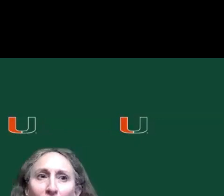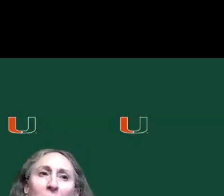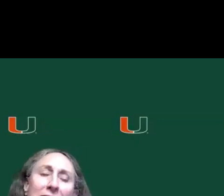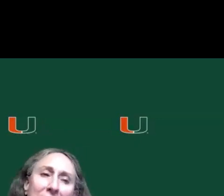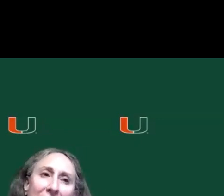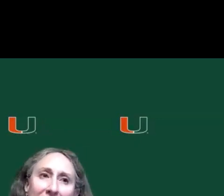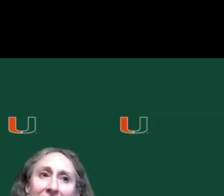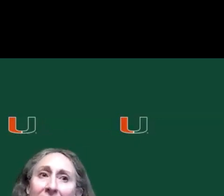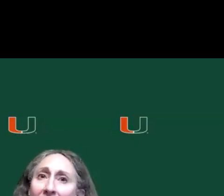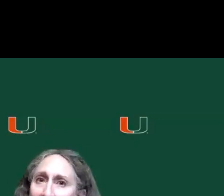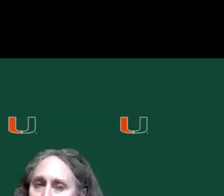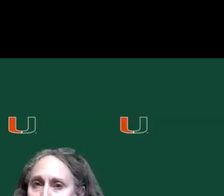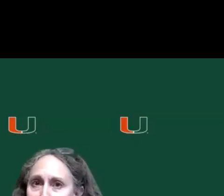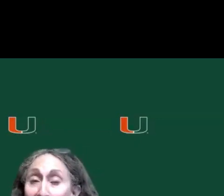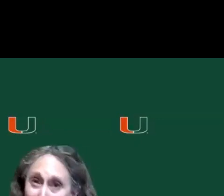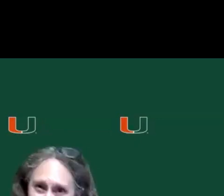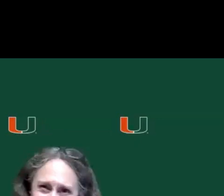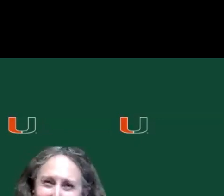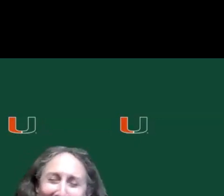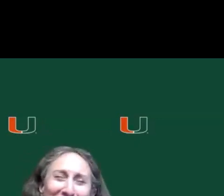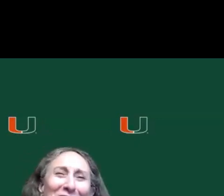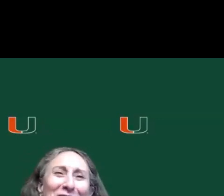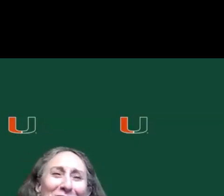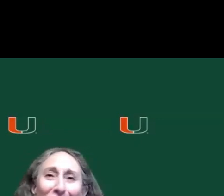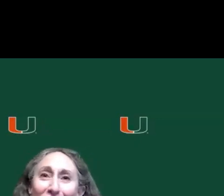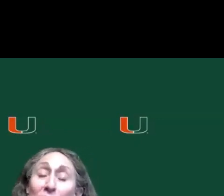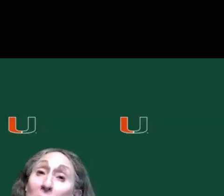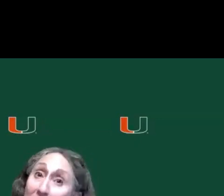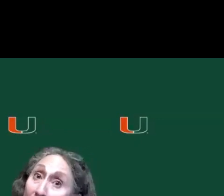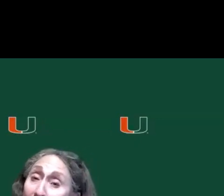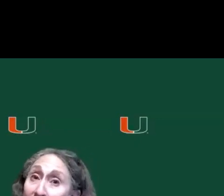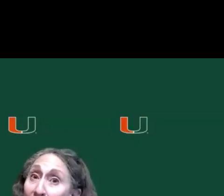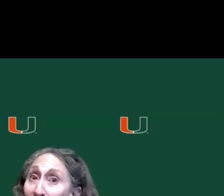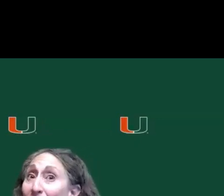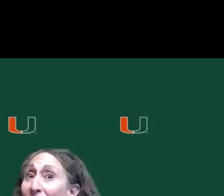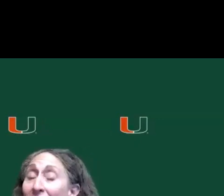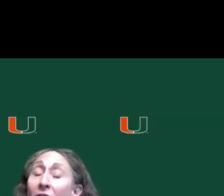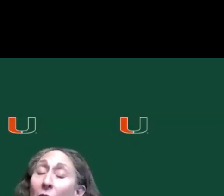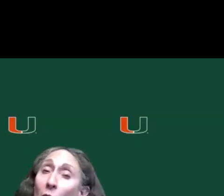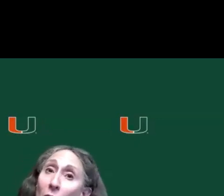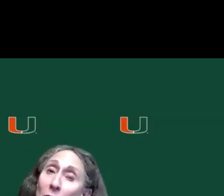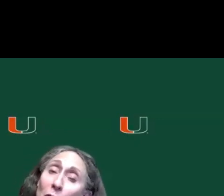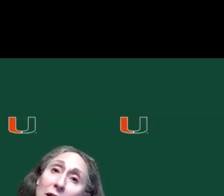deaf plus kids and articulation concerns but then also